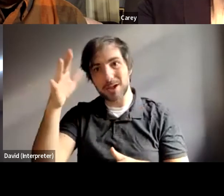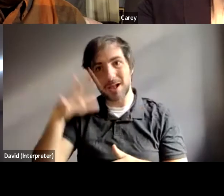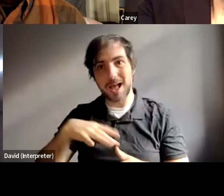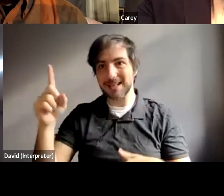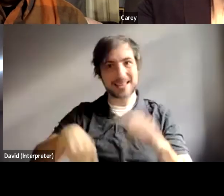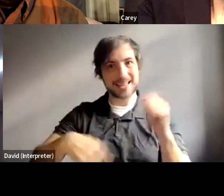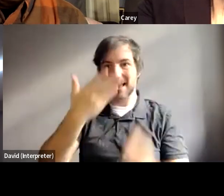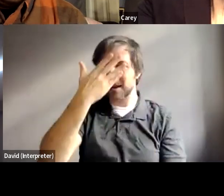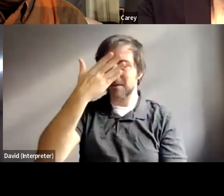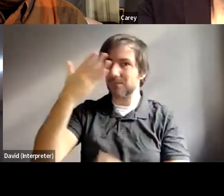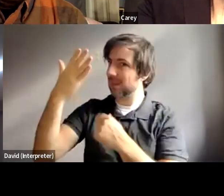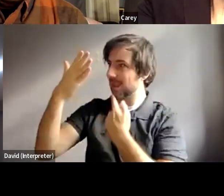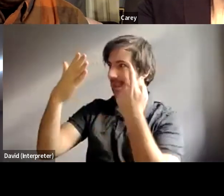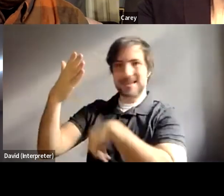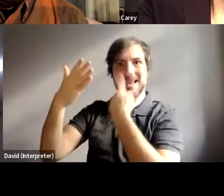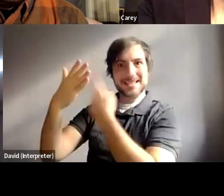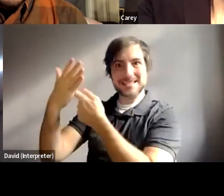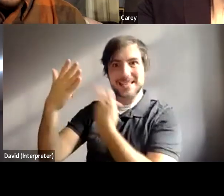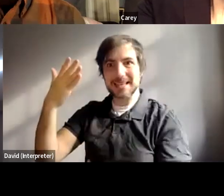face. They may not want to play on their